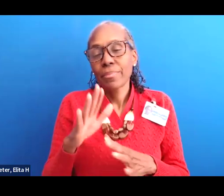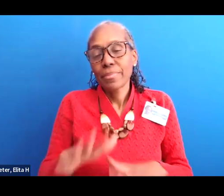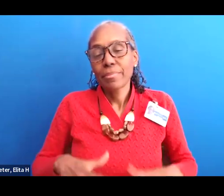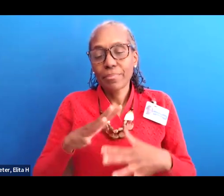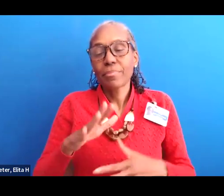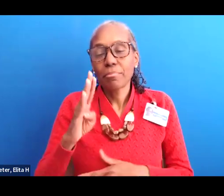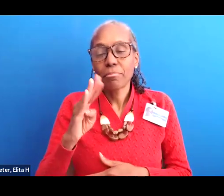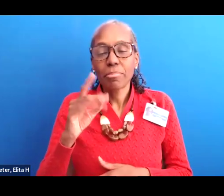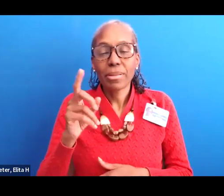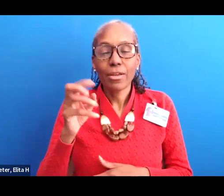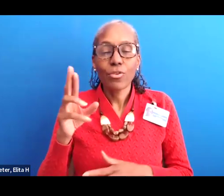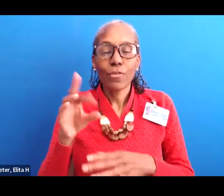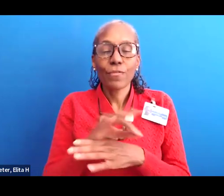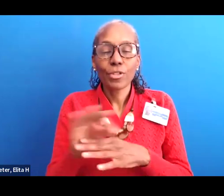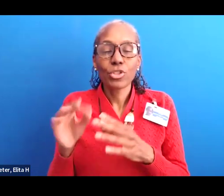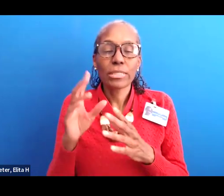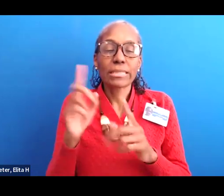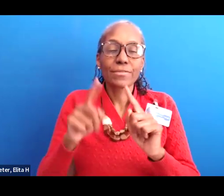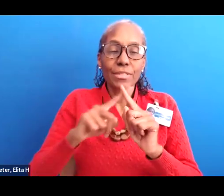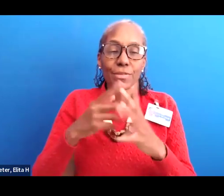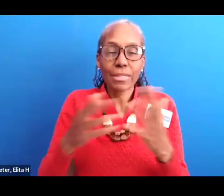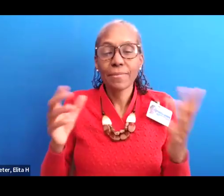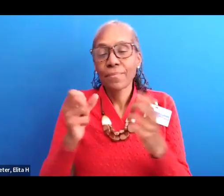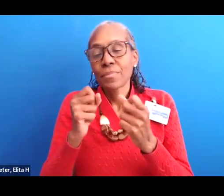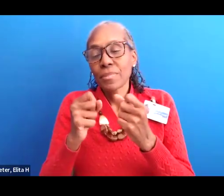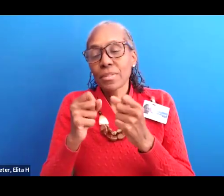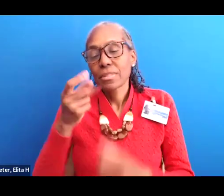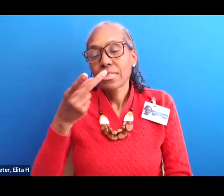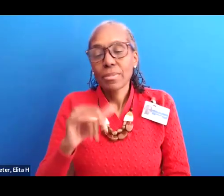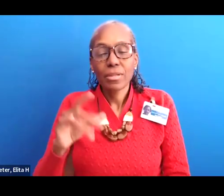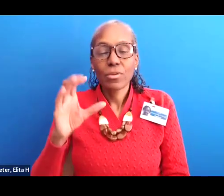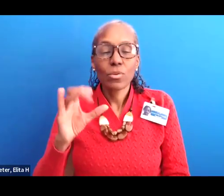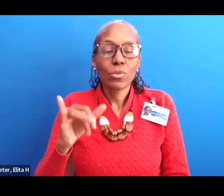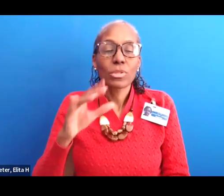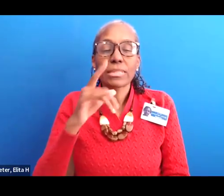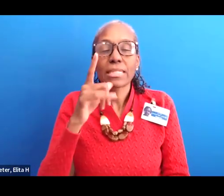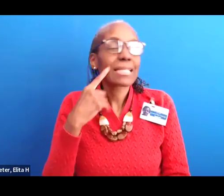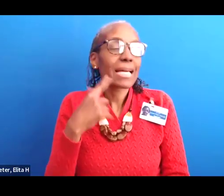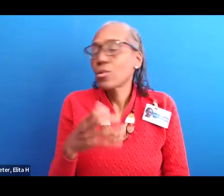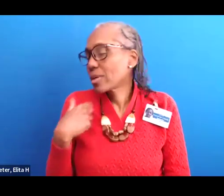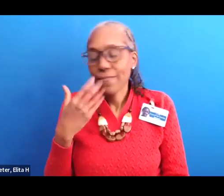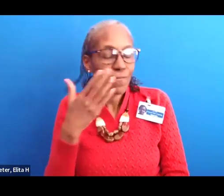these kinds of spinal cord issues. I had to get out my cheat sheet because I didn't want to forget any of them.